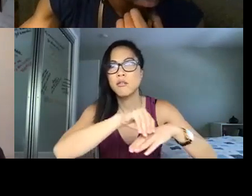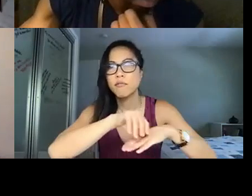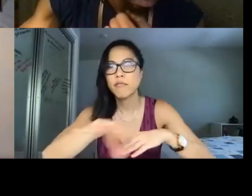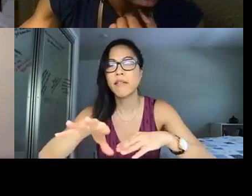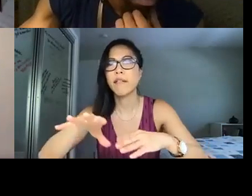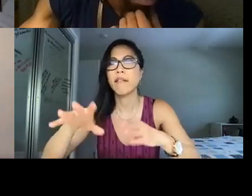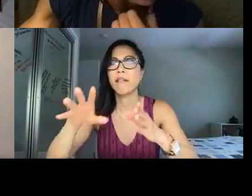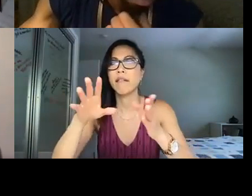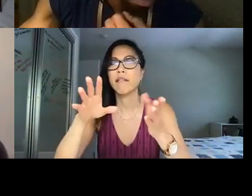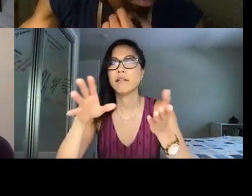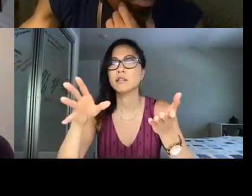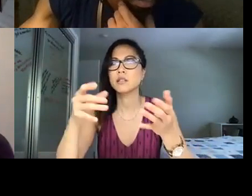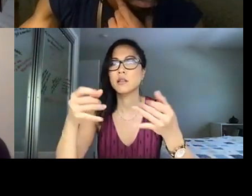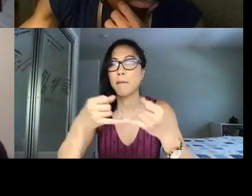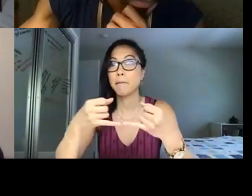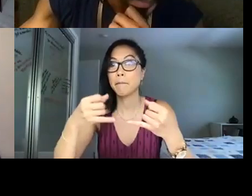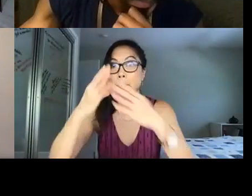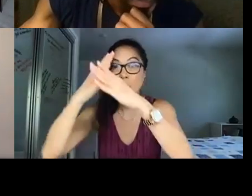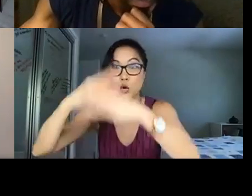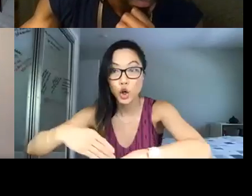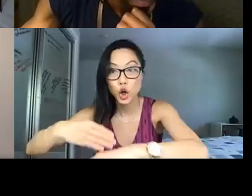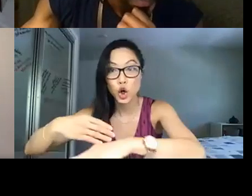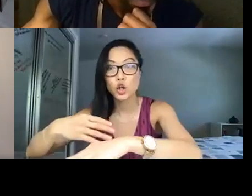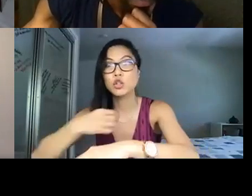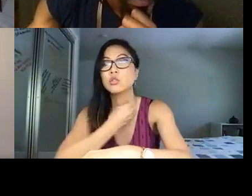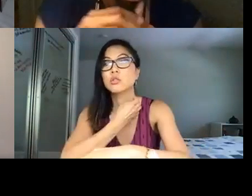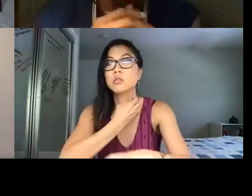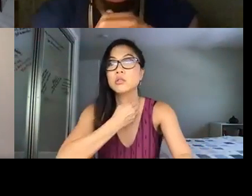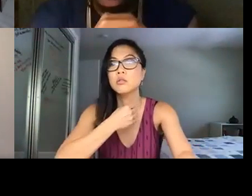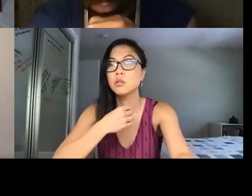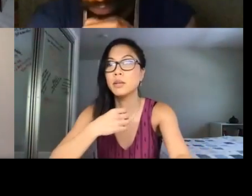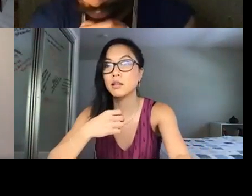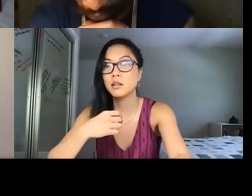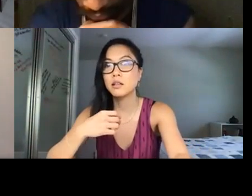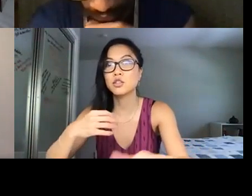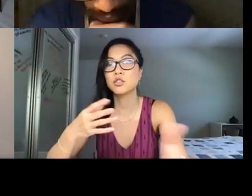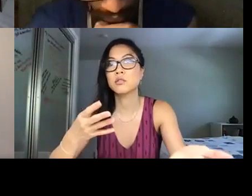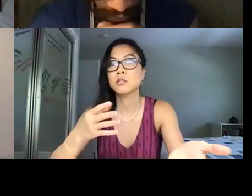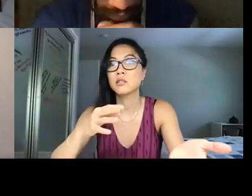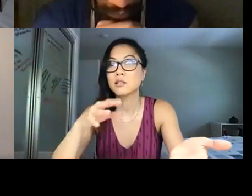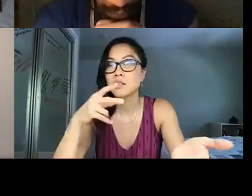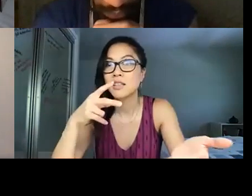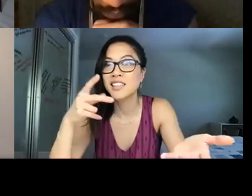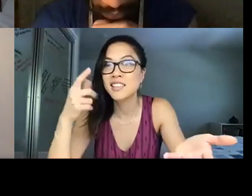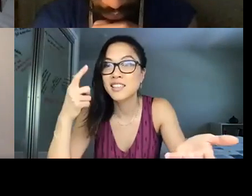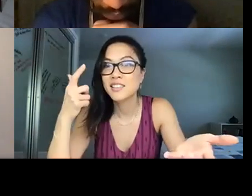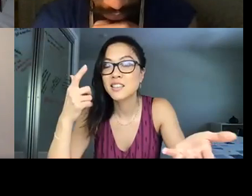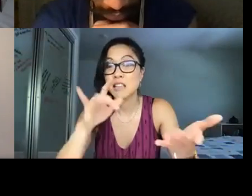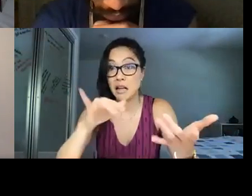hat tan and class differences especially between African-American Caribbean and Latin communities seems visible. Another comment I I